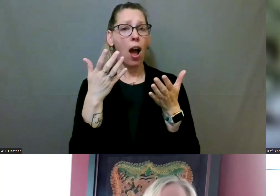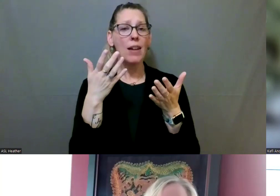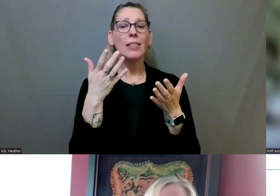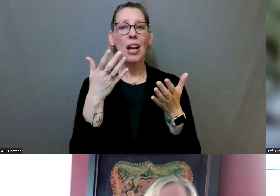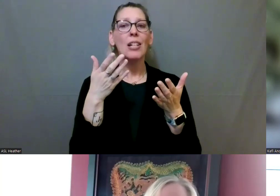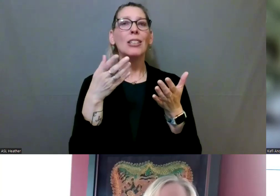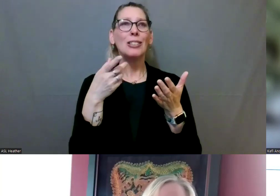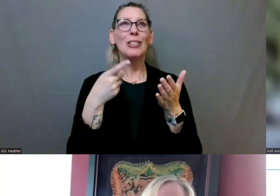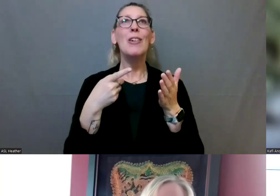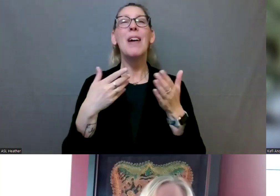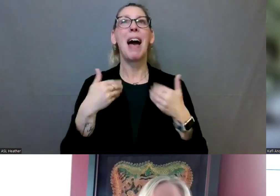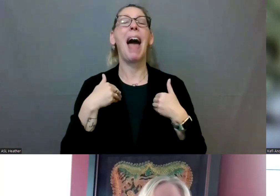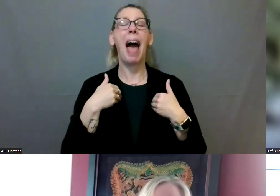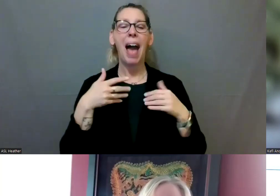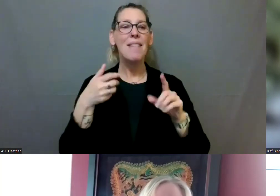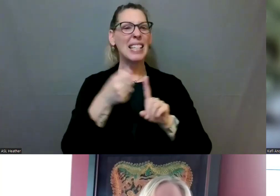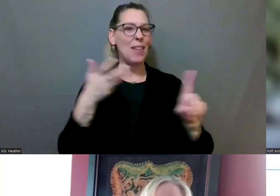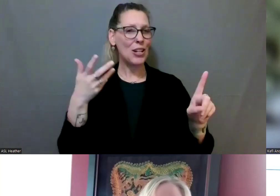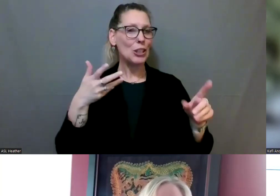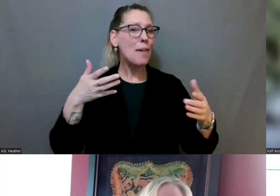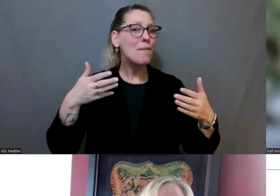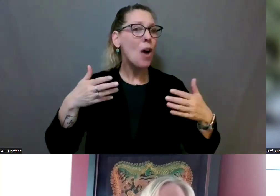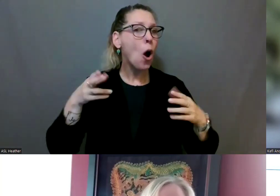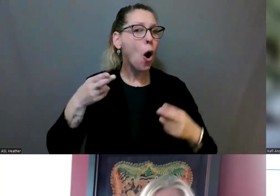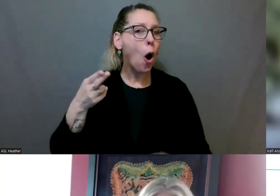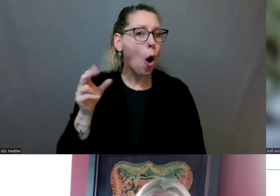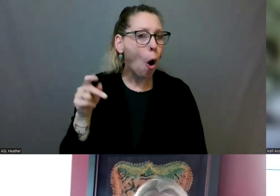Hope and and put some some flesh on the bones of hope;